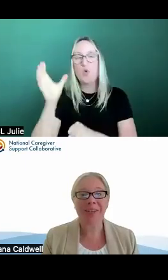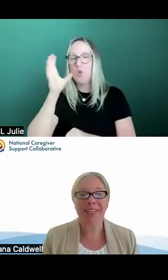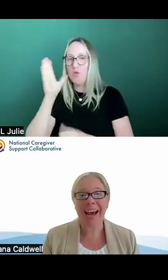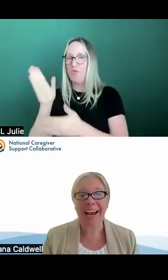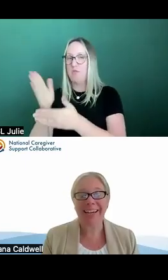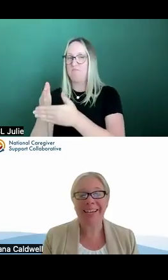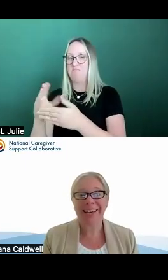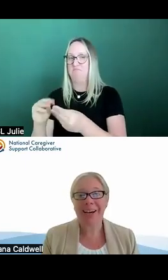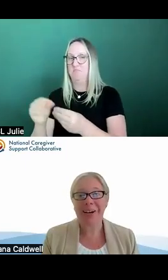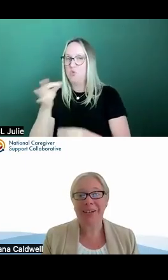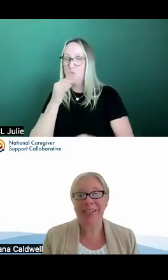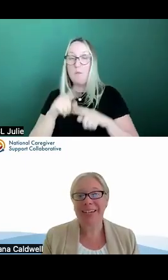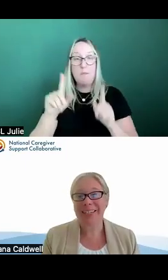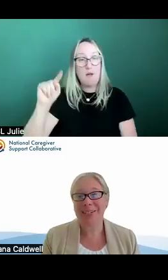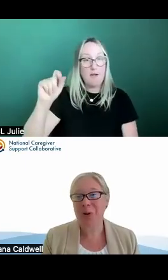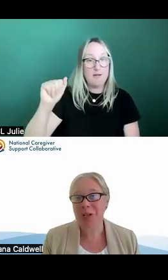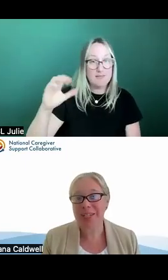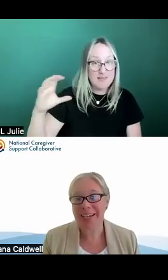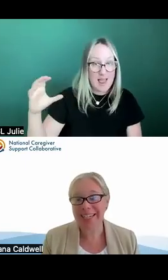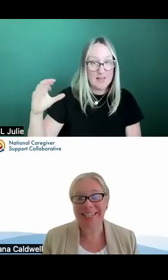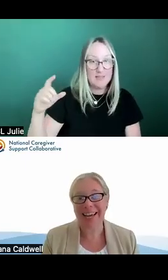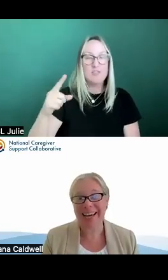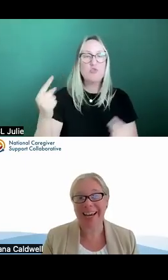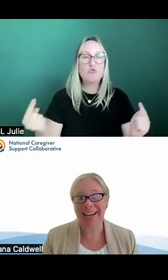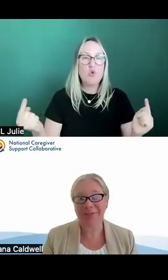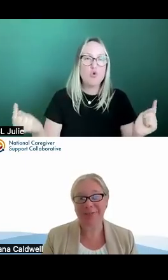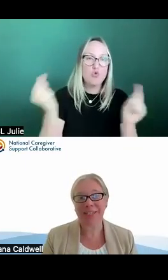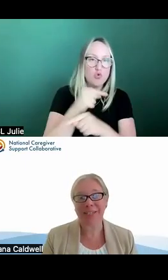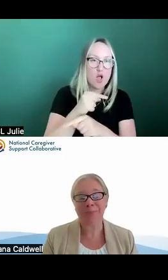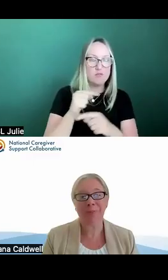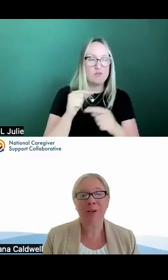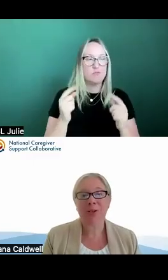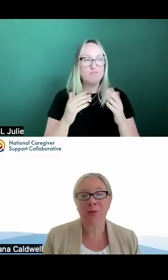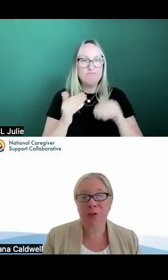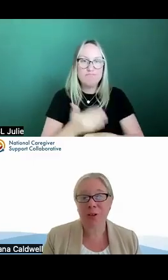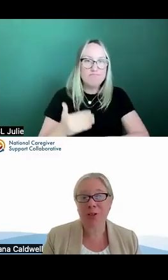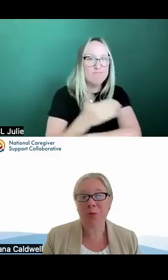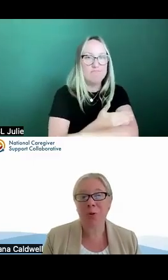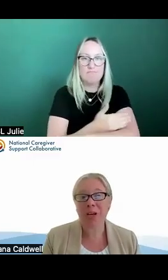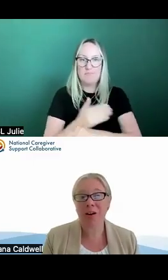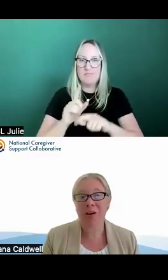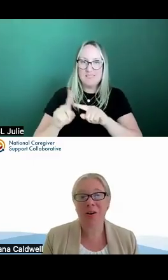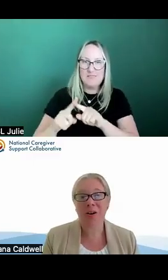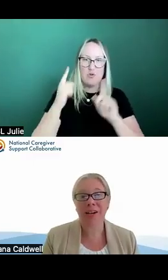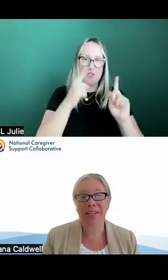the TACC conducts cross-cutting TA activities. So first, we are